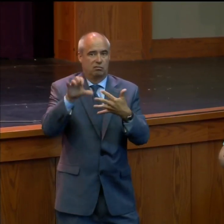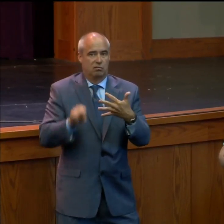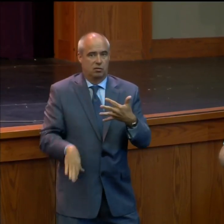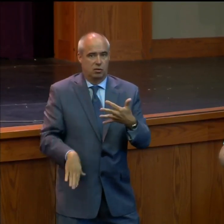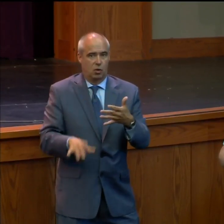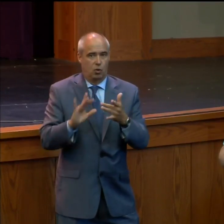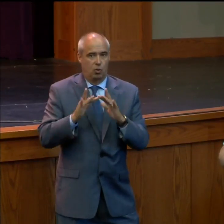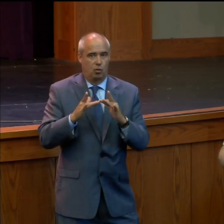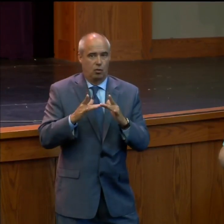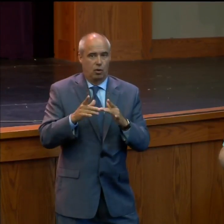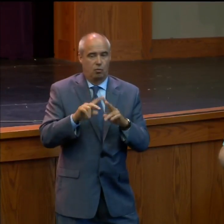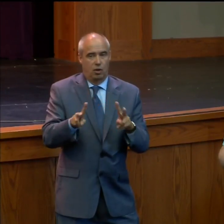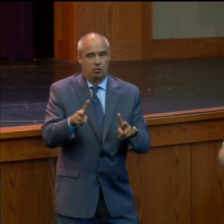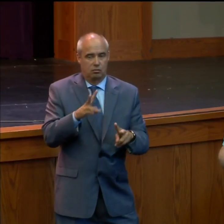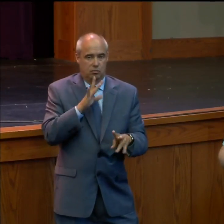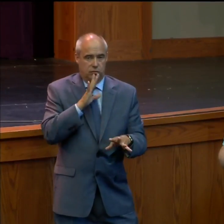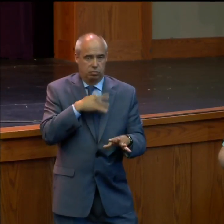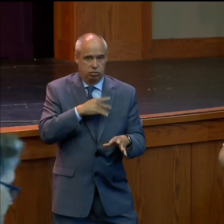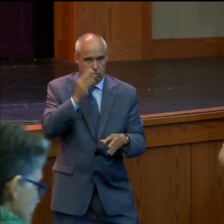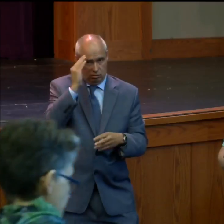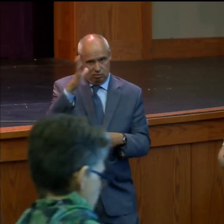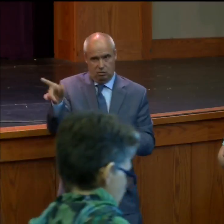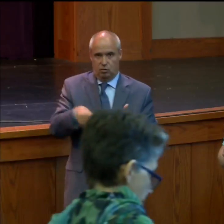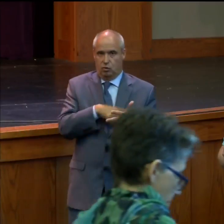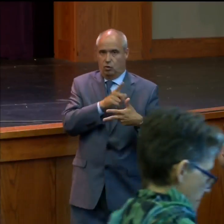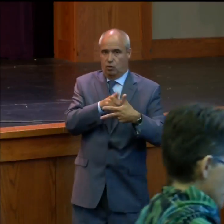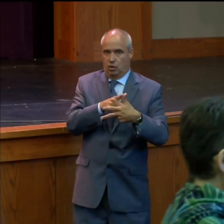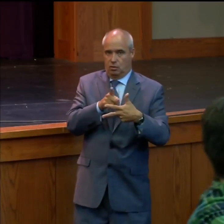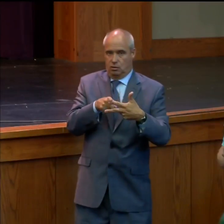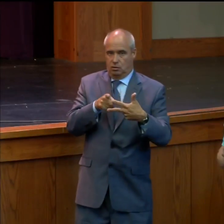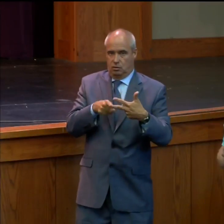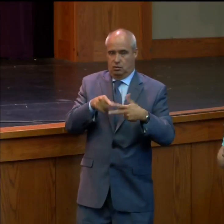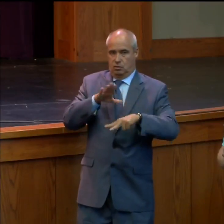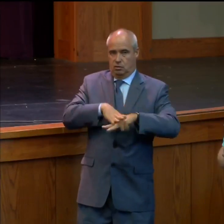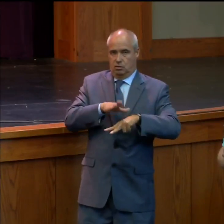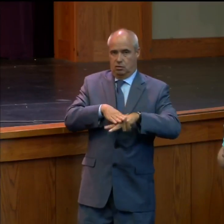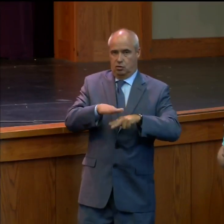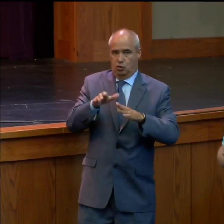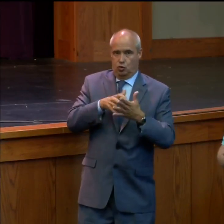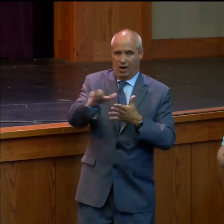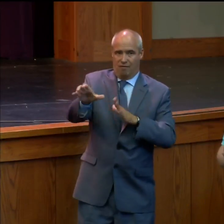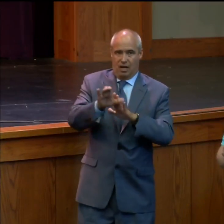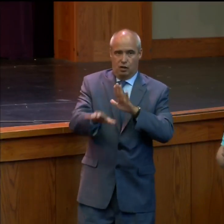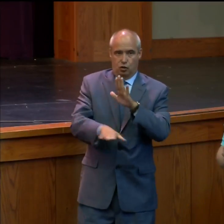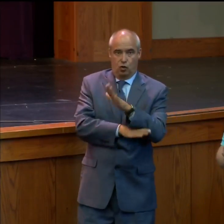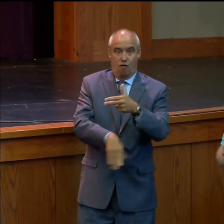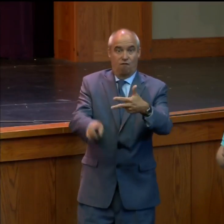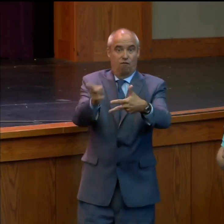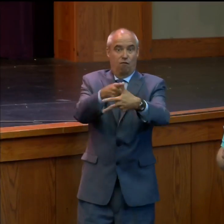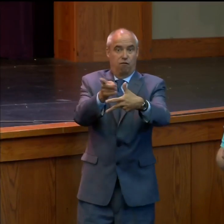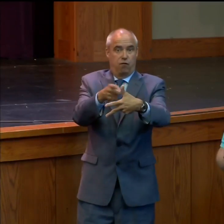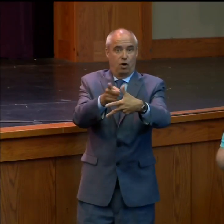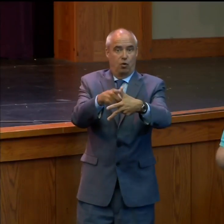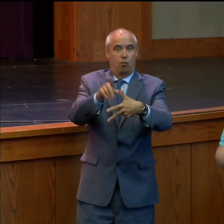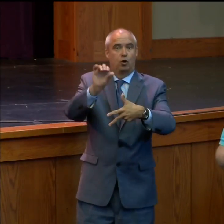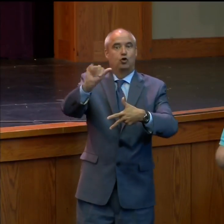HOWEVER, VERBALLY WE WANT TO HIGHLIGHT THREE FLAGS REGARDING THE DRAFT CONSTITUTION. THE FIRST INVOLVES THE ATTORNEY GENERAL.